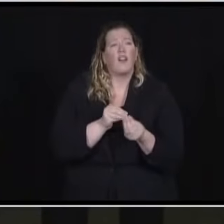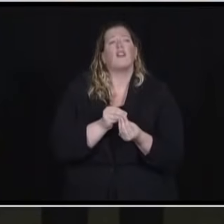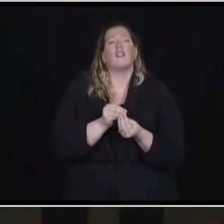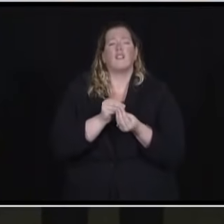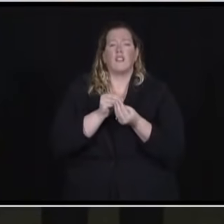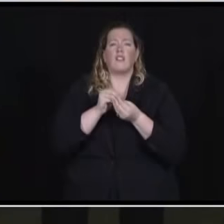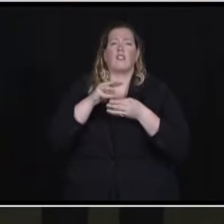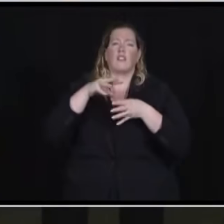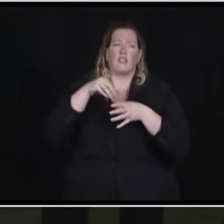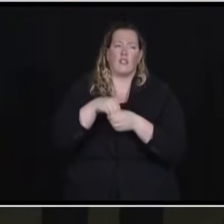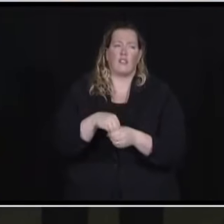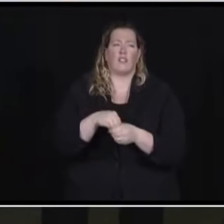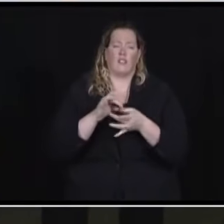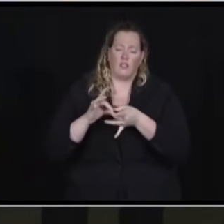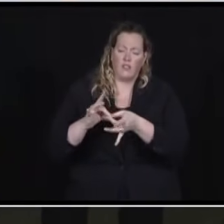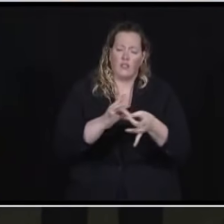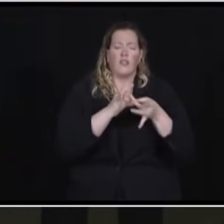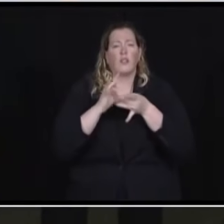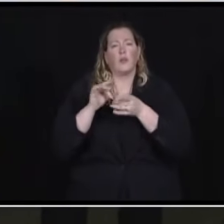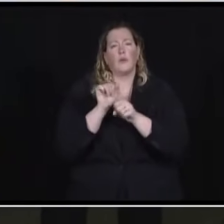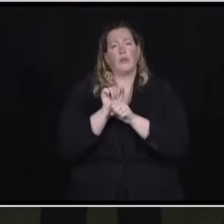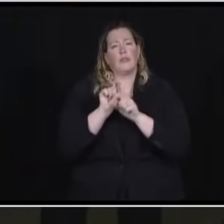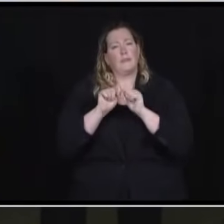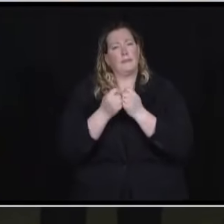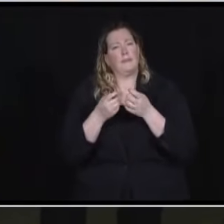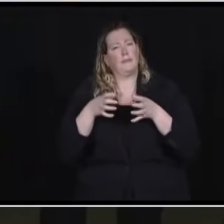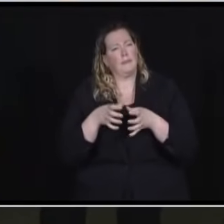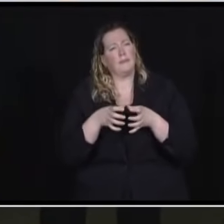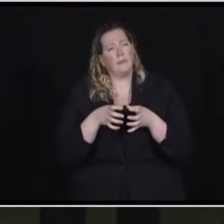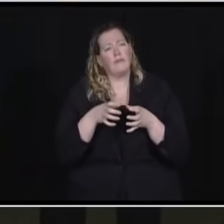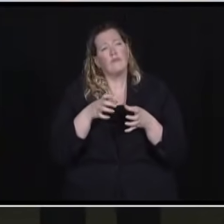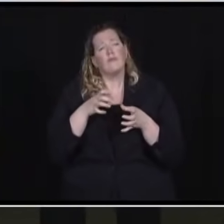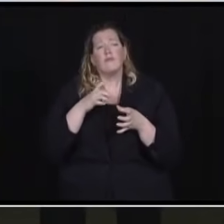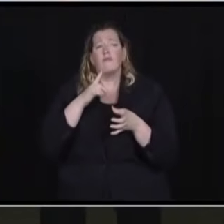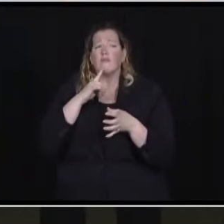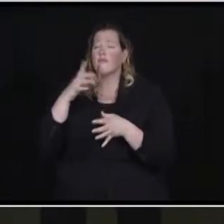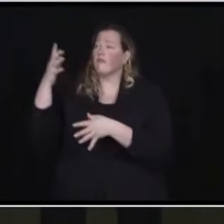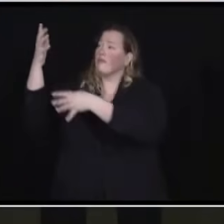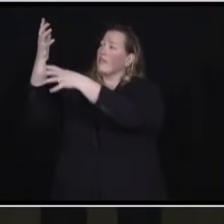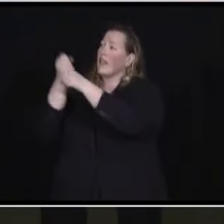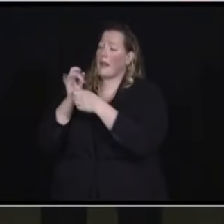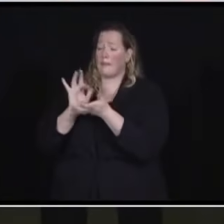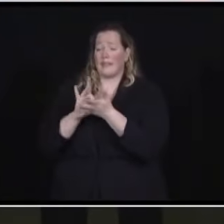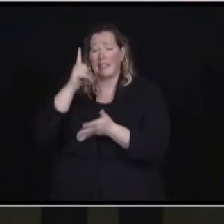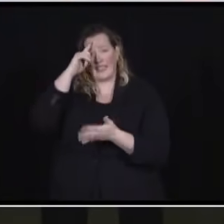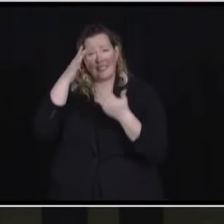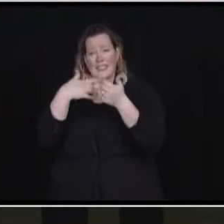ways towards what we want to be and the readiness that we want to have. The team that we are bringing together now,